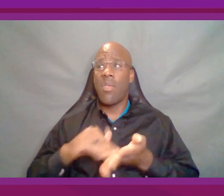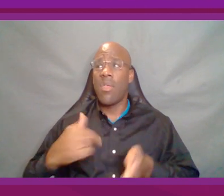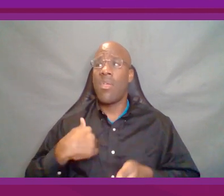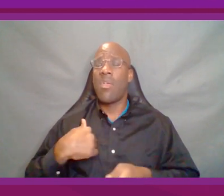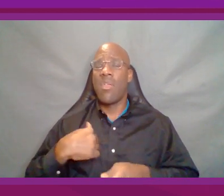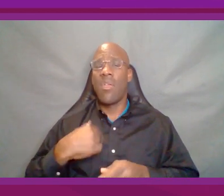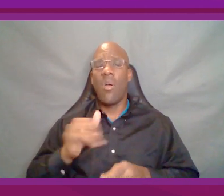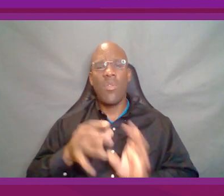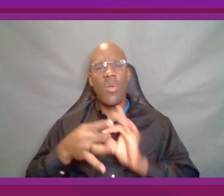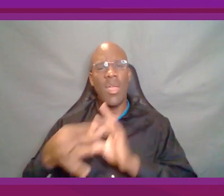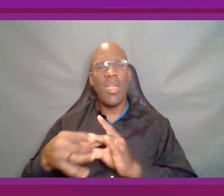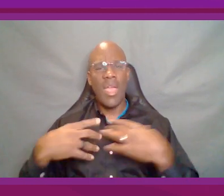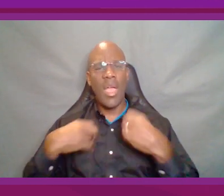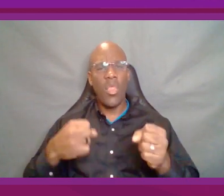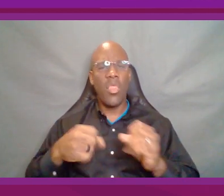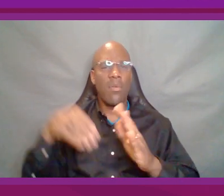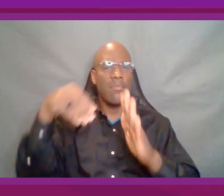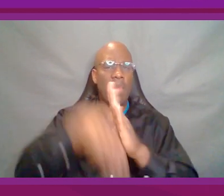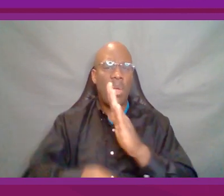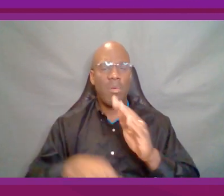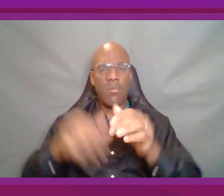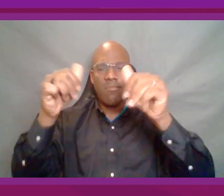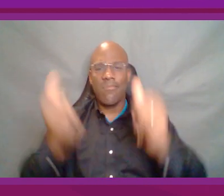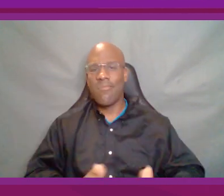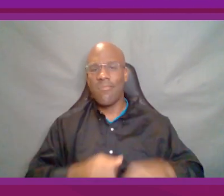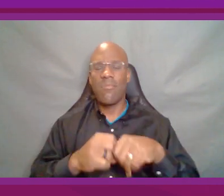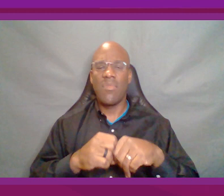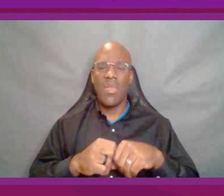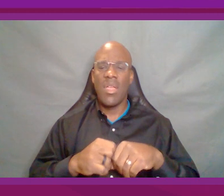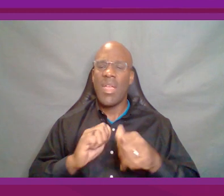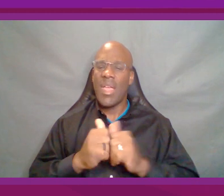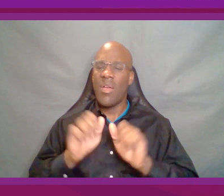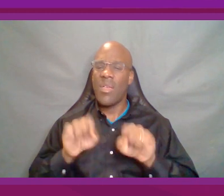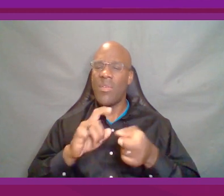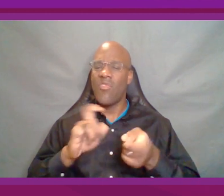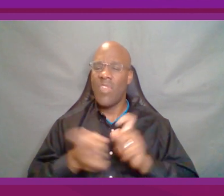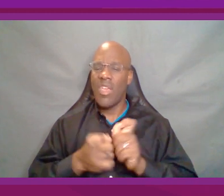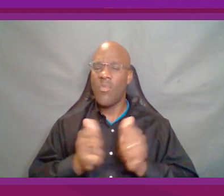jobs and the associated health benefits. What would change this for people with disabilities?